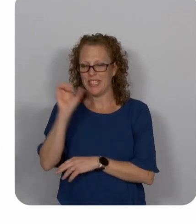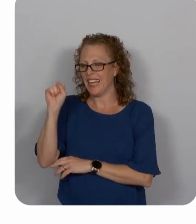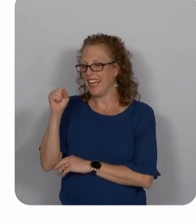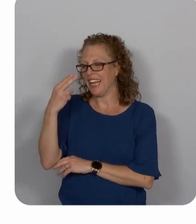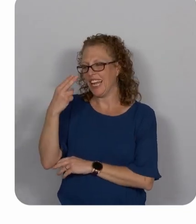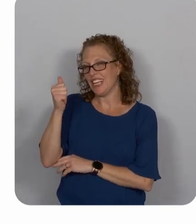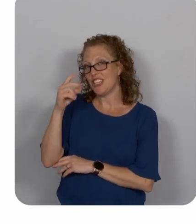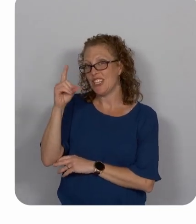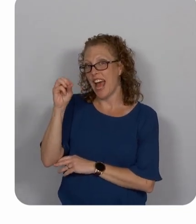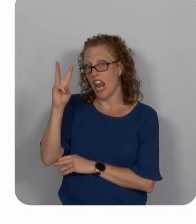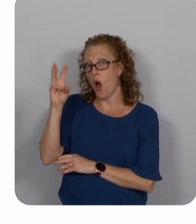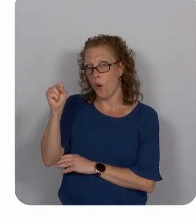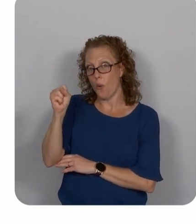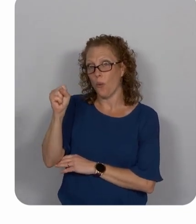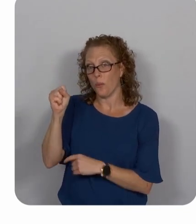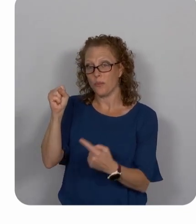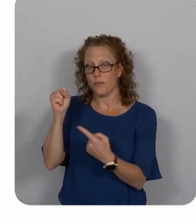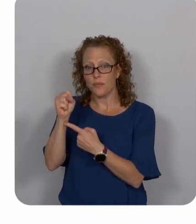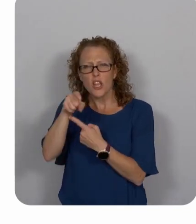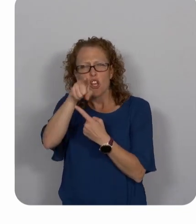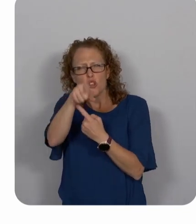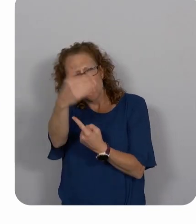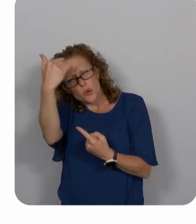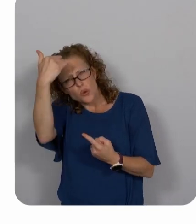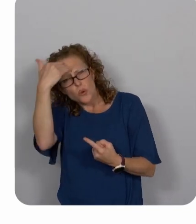Casting a shadow to an object and from an object